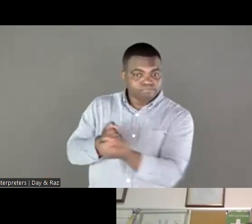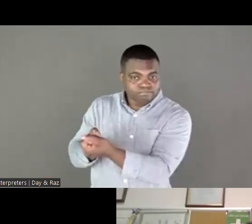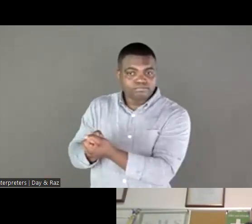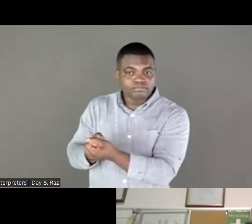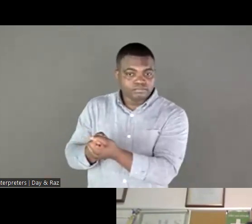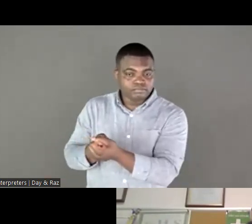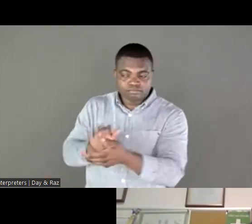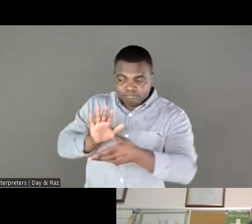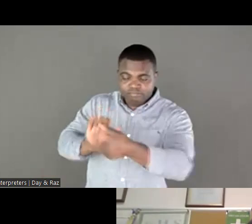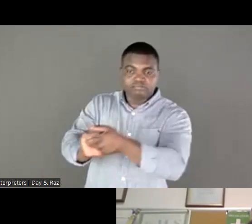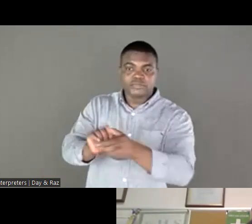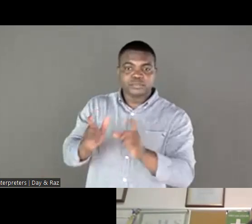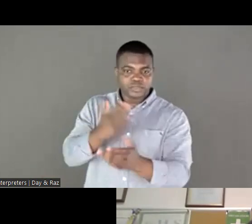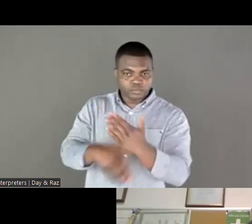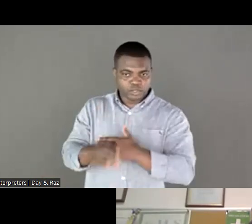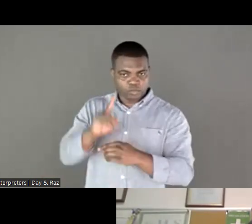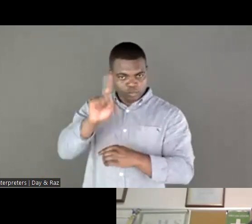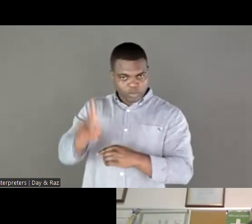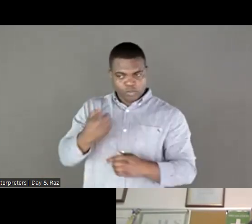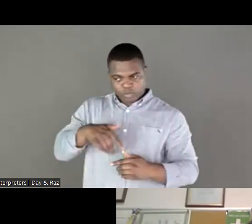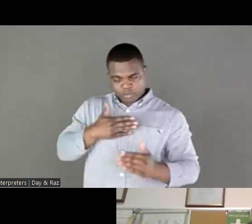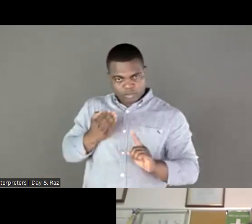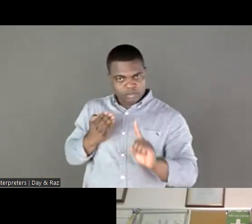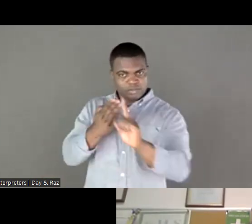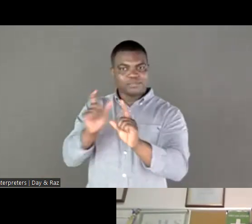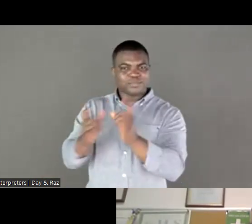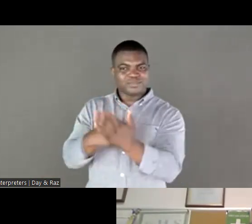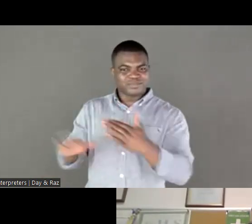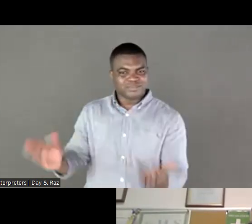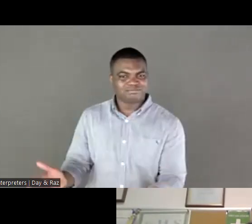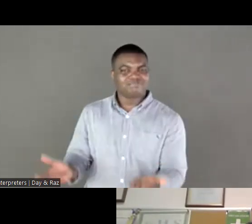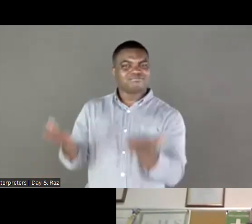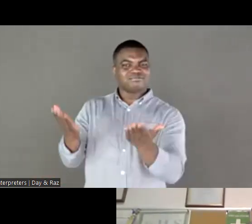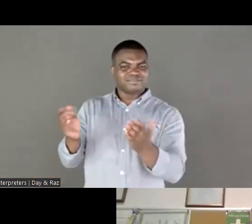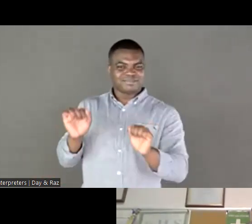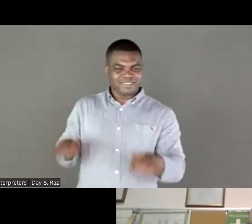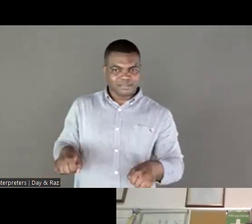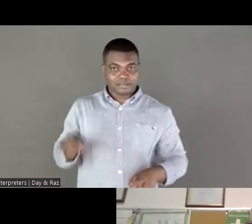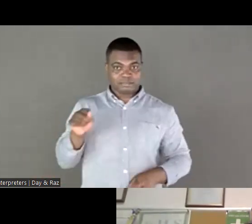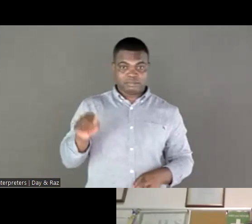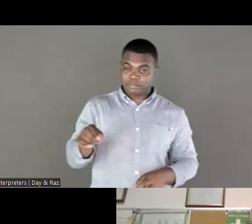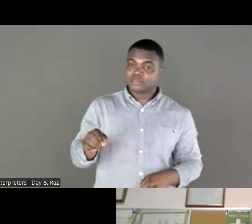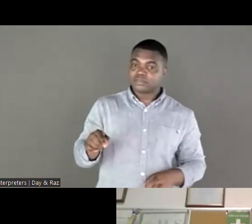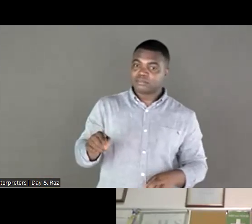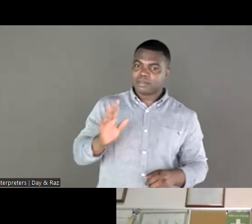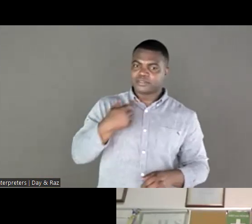We're facing. Those the word recommendations of cyber decommitted for Ukraine, unfortunately, they